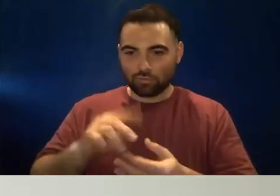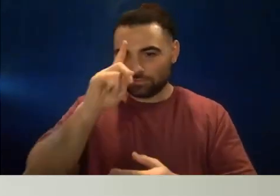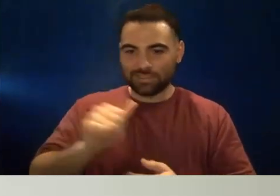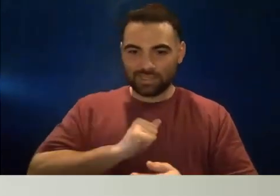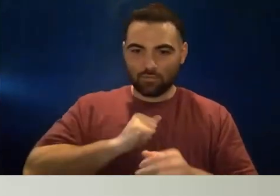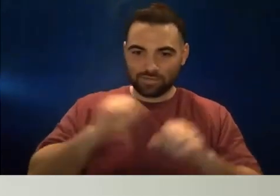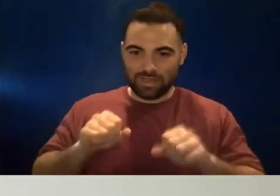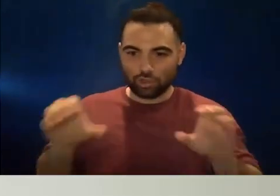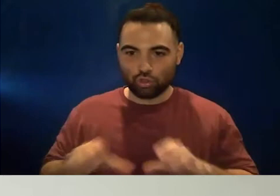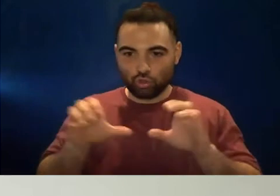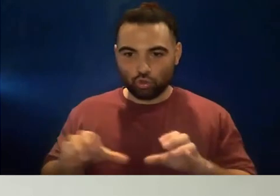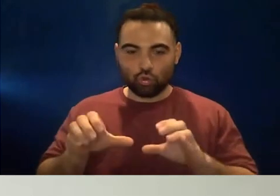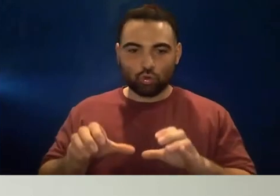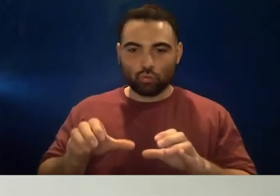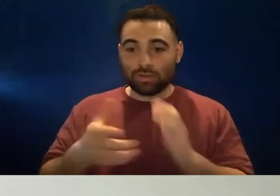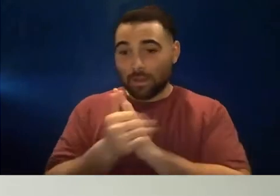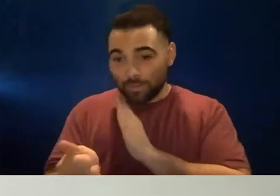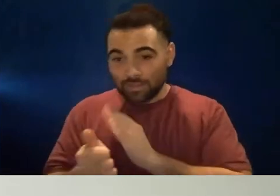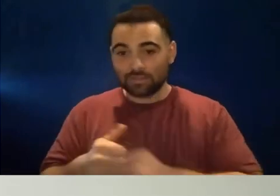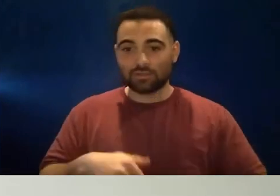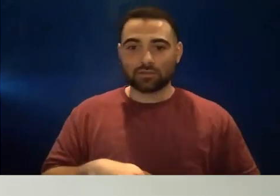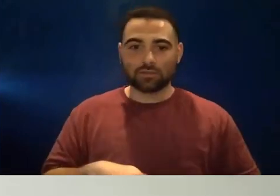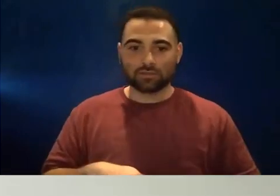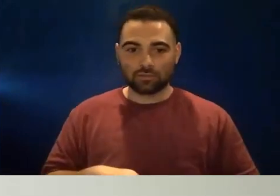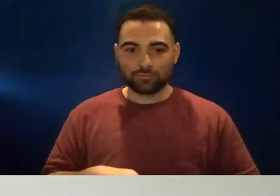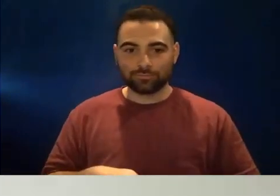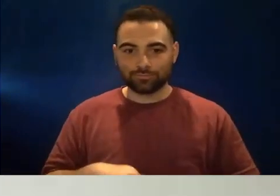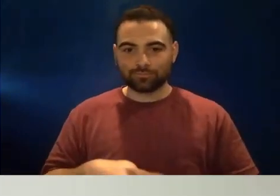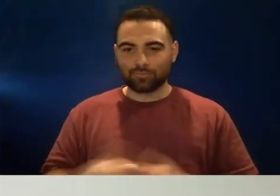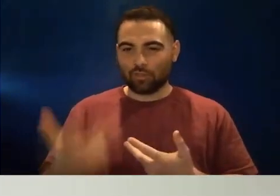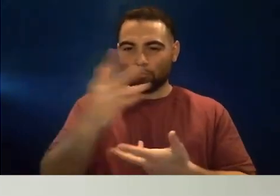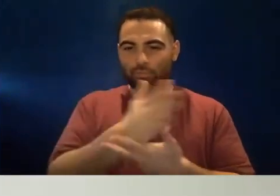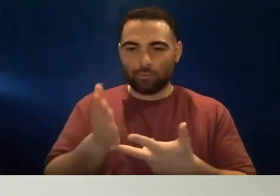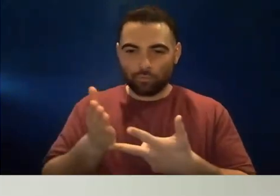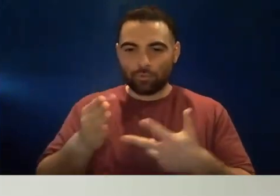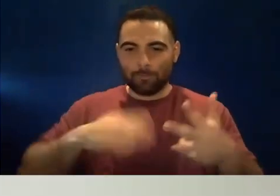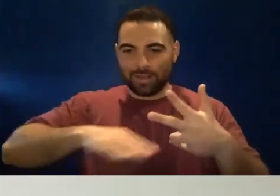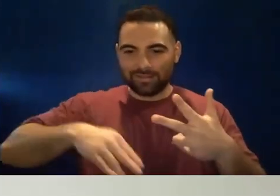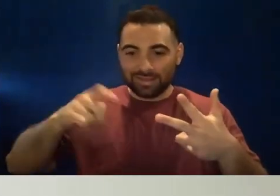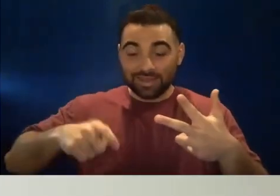which are three basic psychological needs that people... If these needs are not fulfilled,